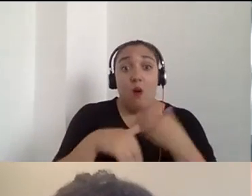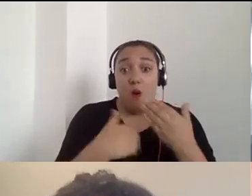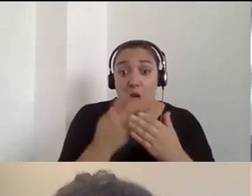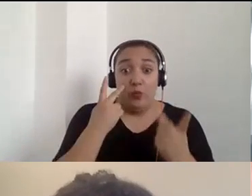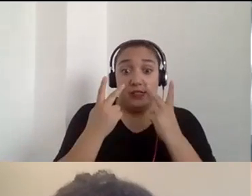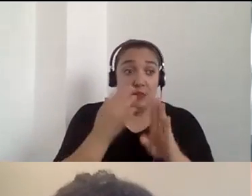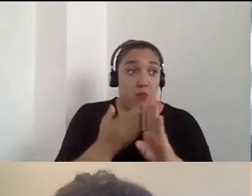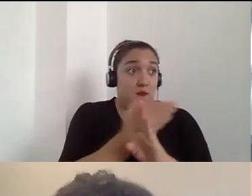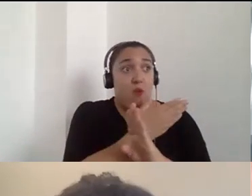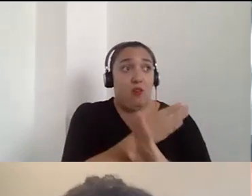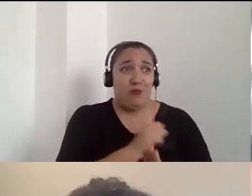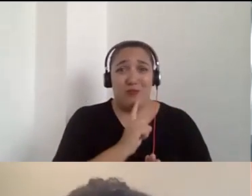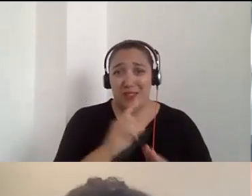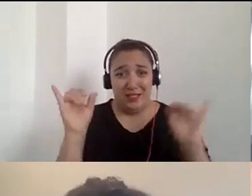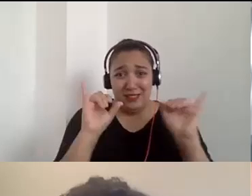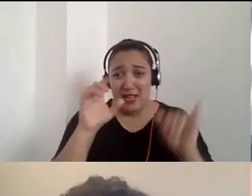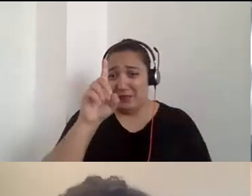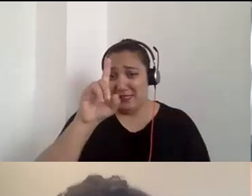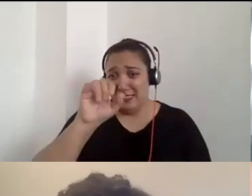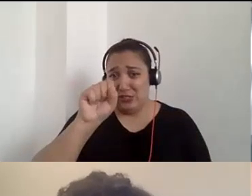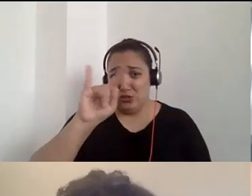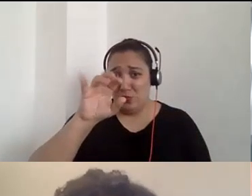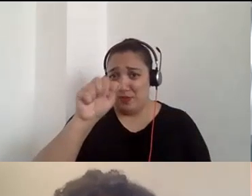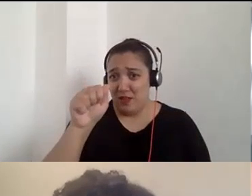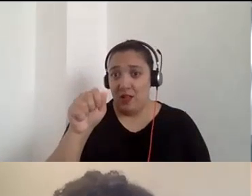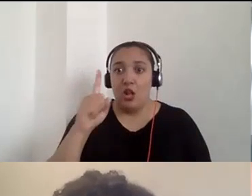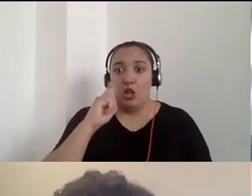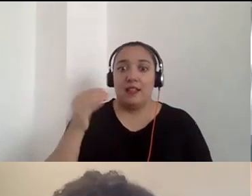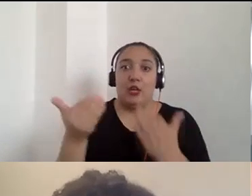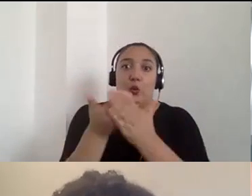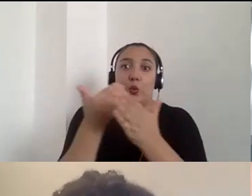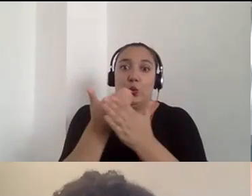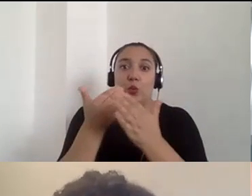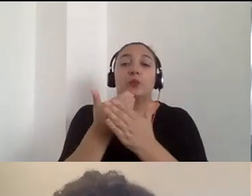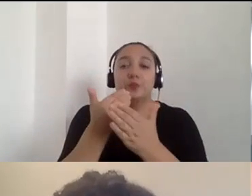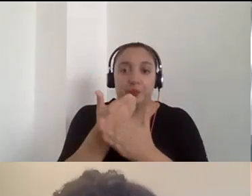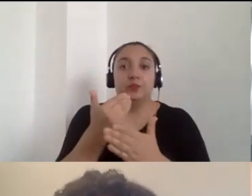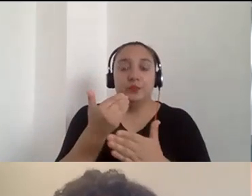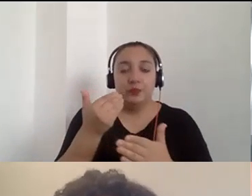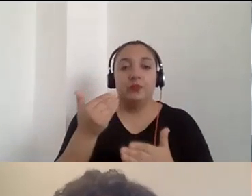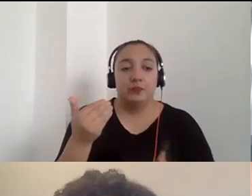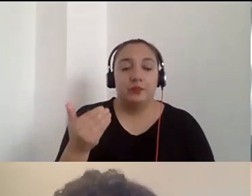This is just like the revelation, another revelation. Other folks?